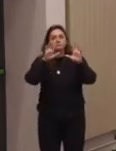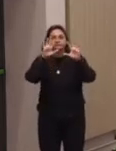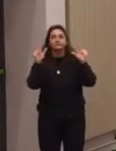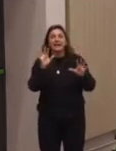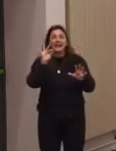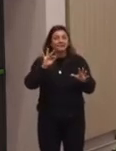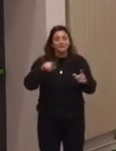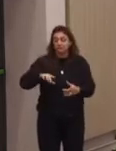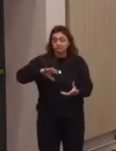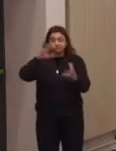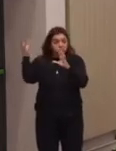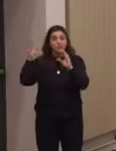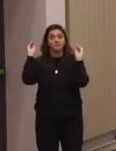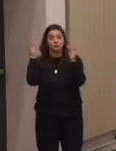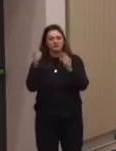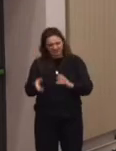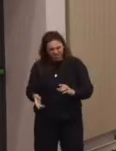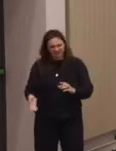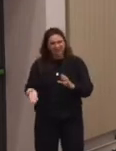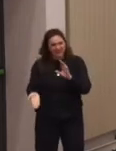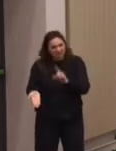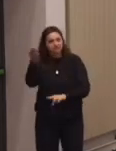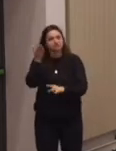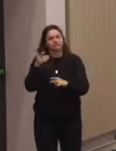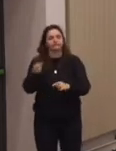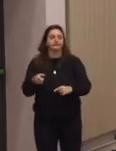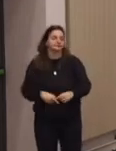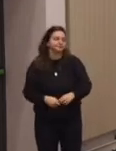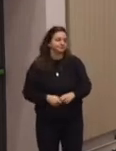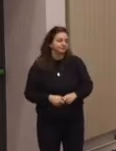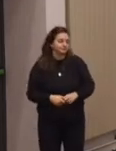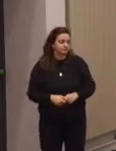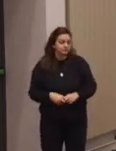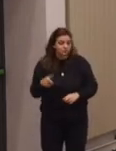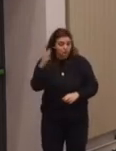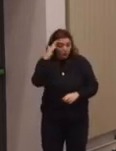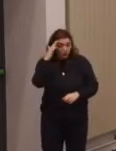violence exploitation and abuse in emergencies, is that children alongside adults can often